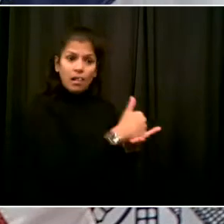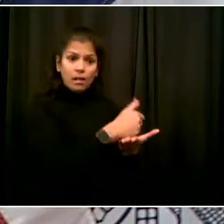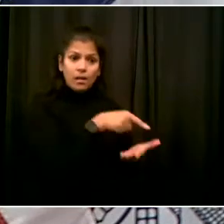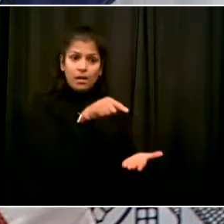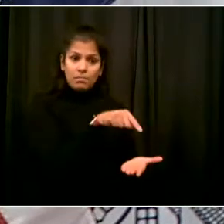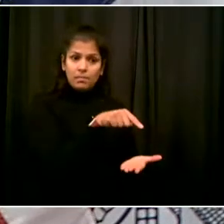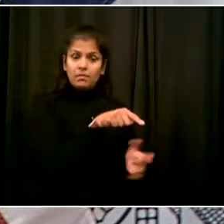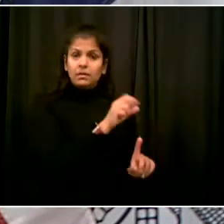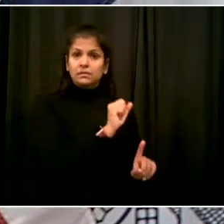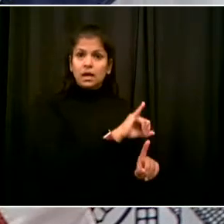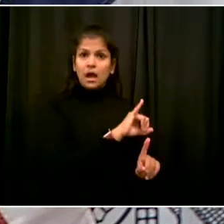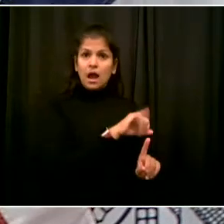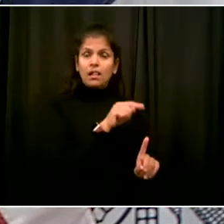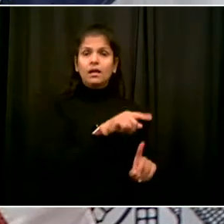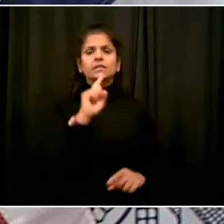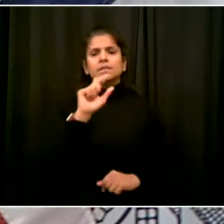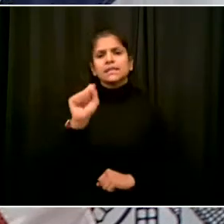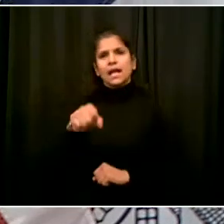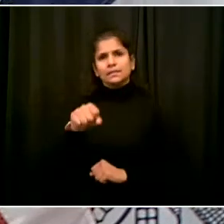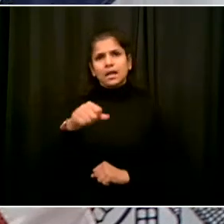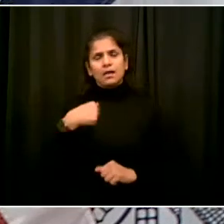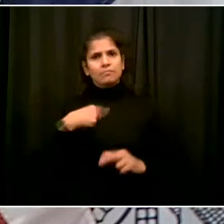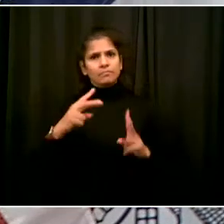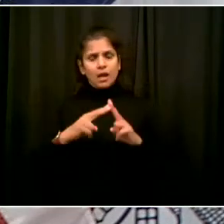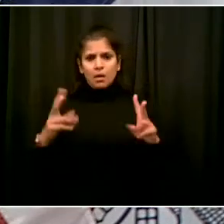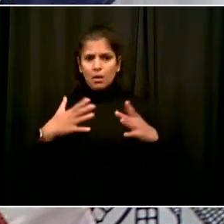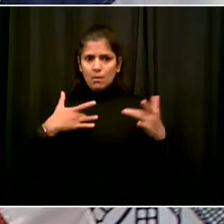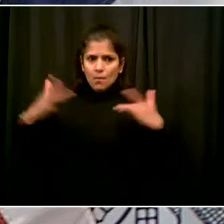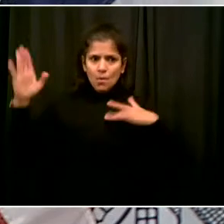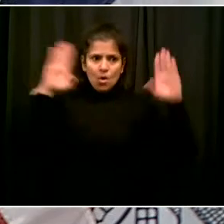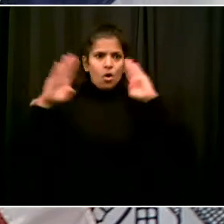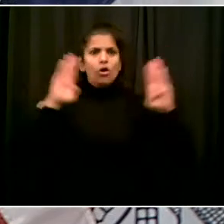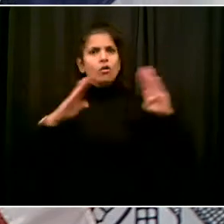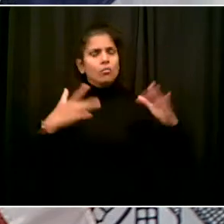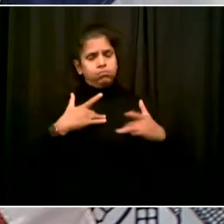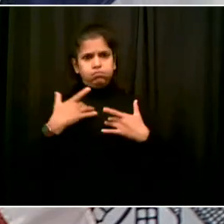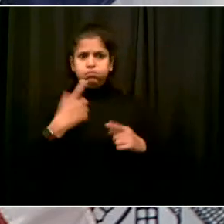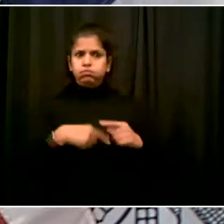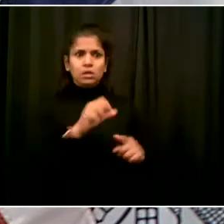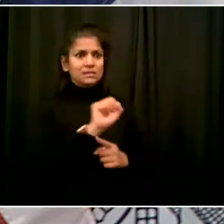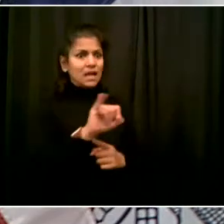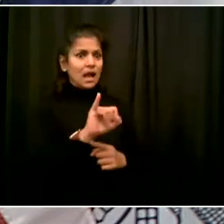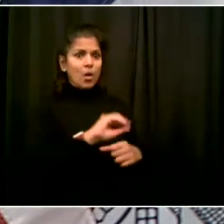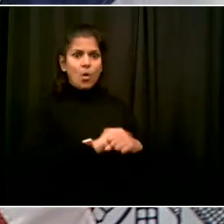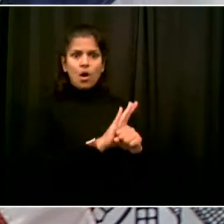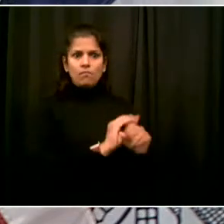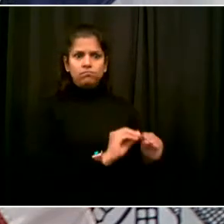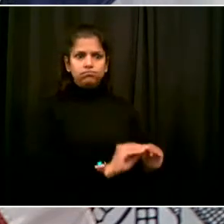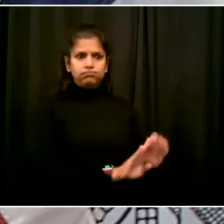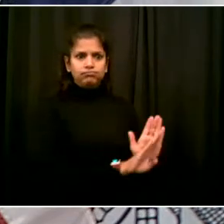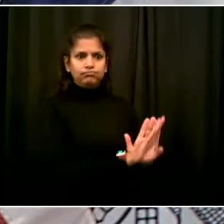CONCERNED ABOUT THE SITUATION IN STAATEN ISLAAD.N I KNOW THEY WENT THROOGHU SO MMH UC IN THE SPRING.